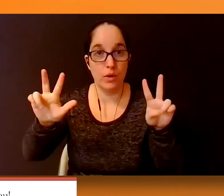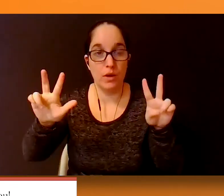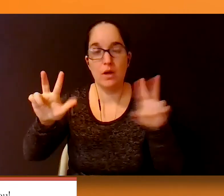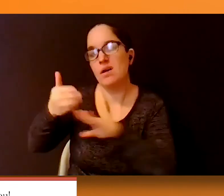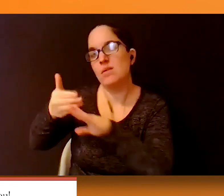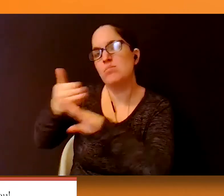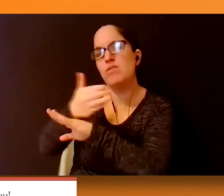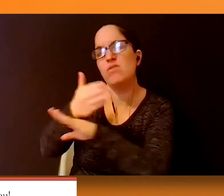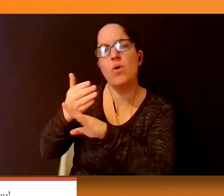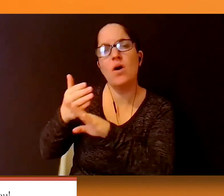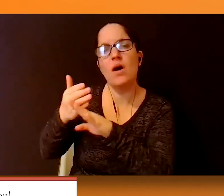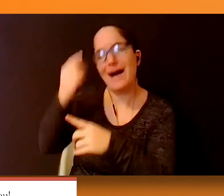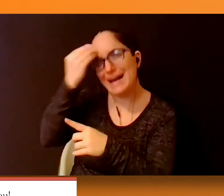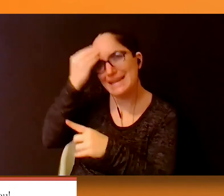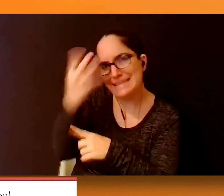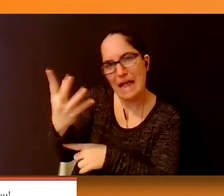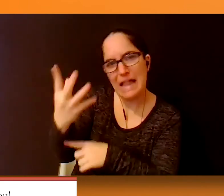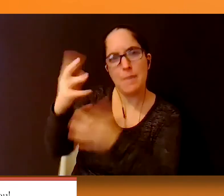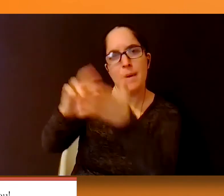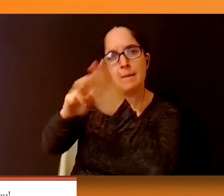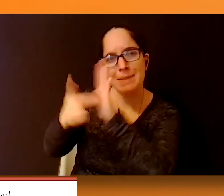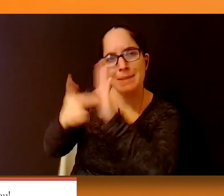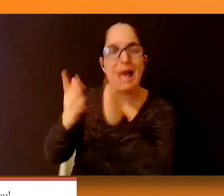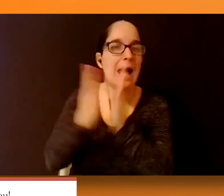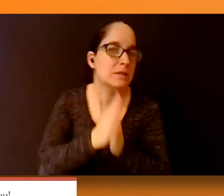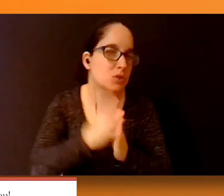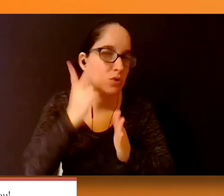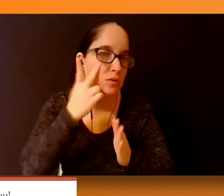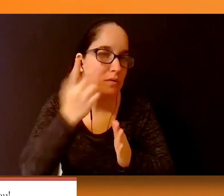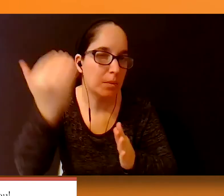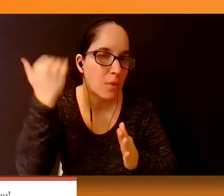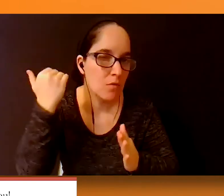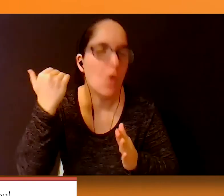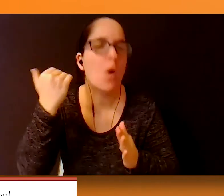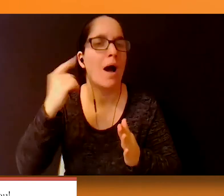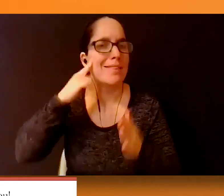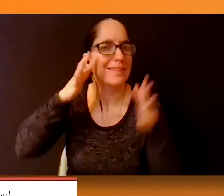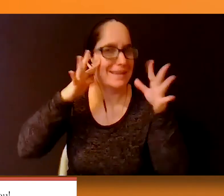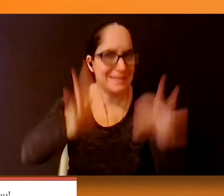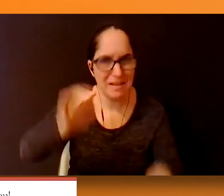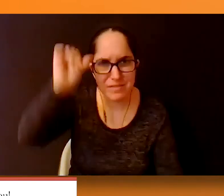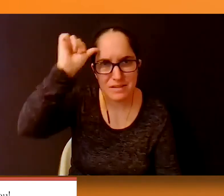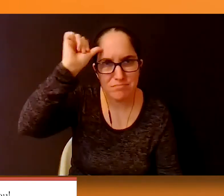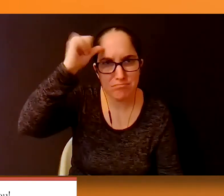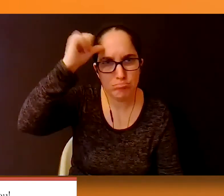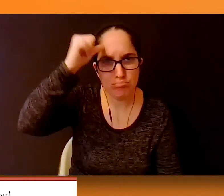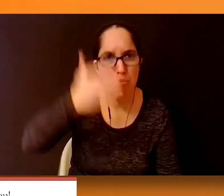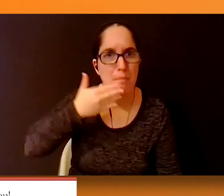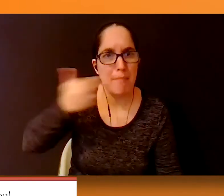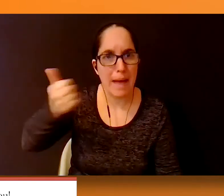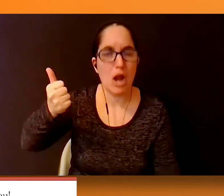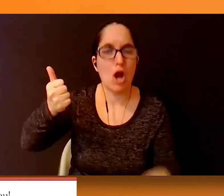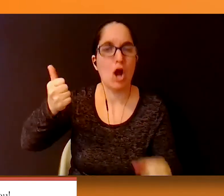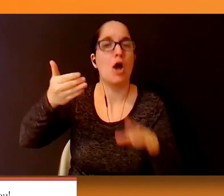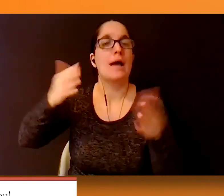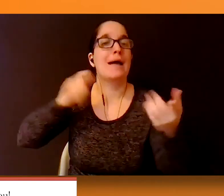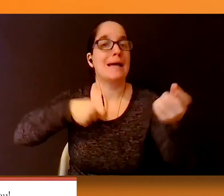"Before telling the root meaning, I ask "where they've seen the root word "and let them derive the meaning themselves. "Sticks much better than if I just tell them the meaning."